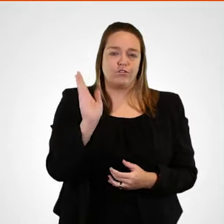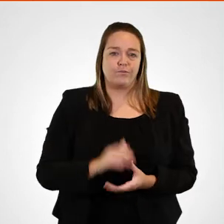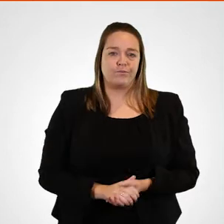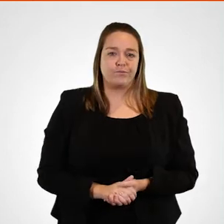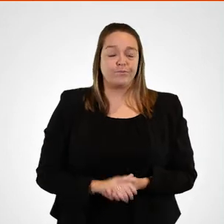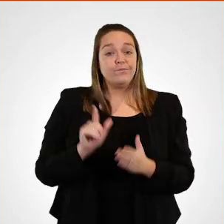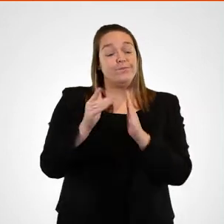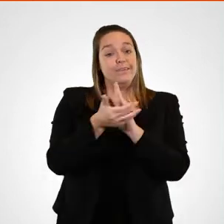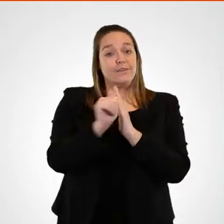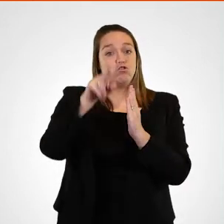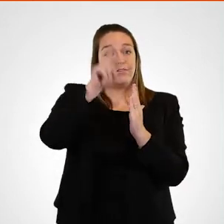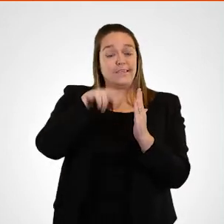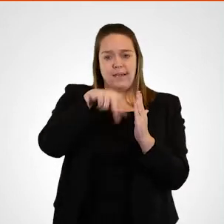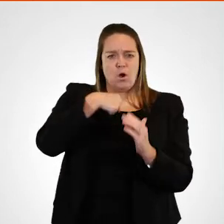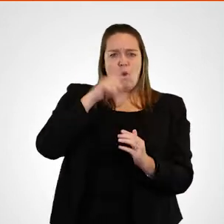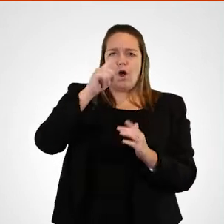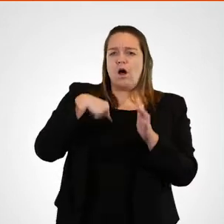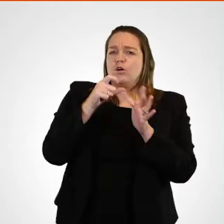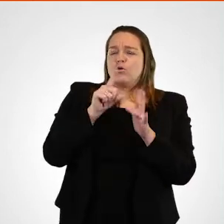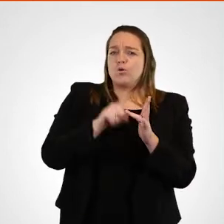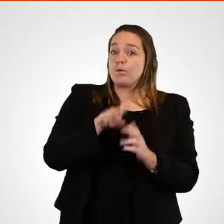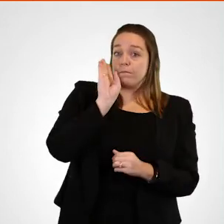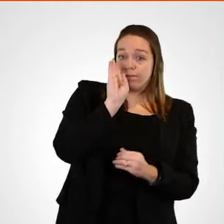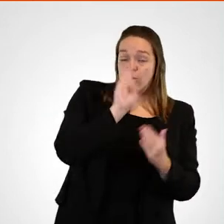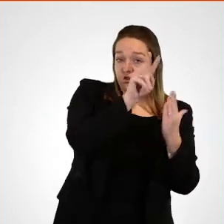So what do skilled readers do before reading?